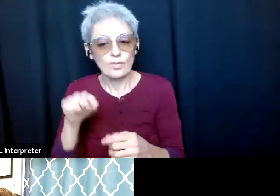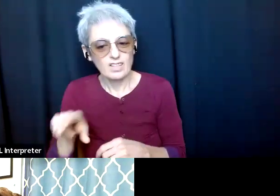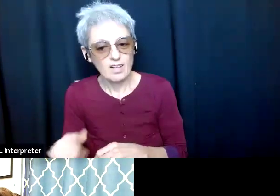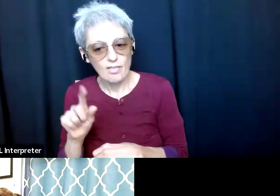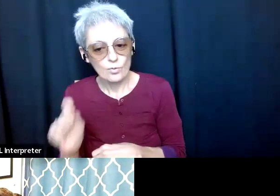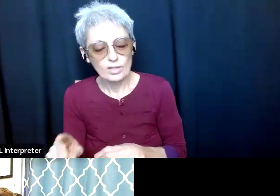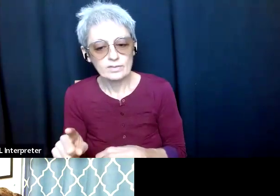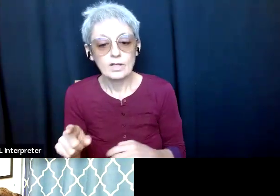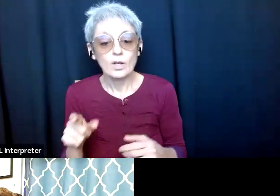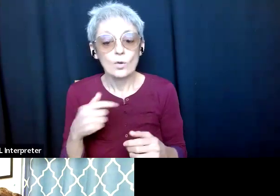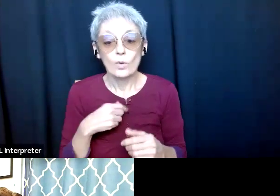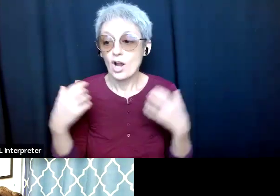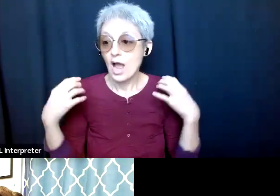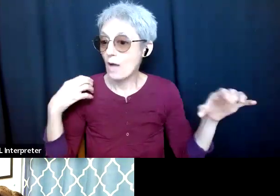the whole talk in a few sentences,